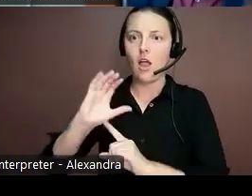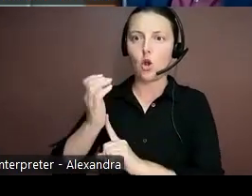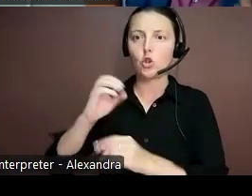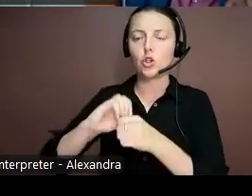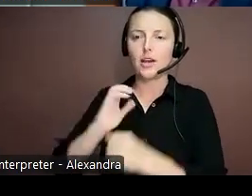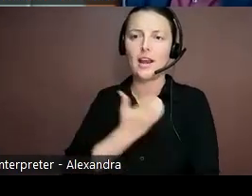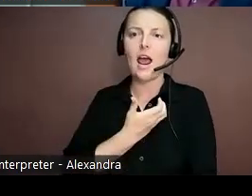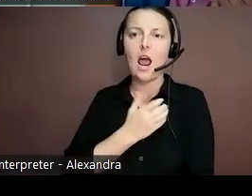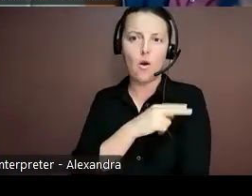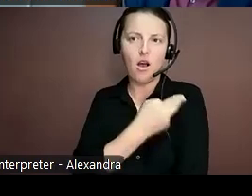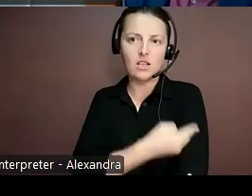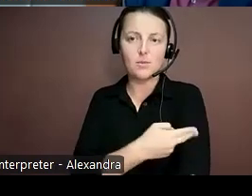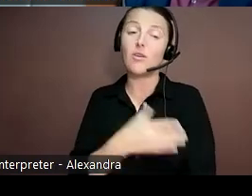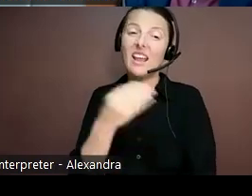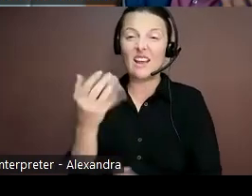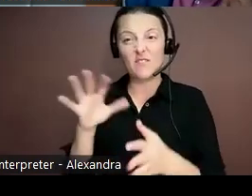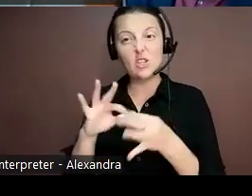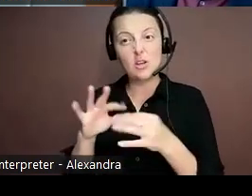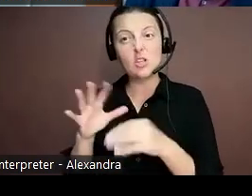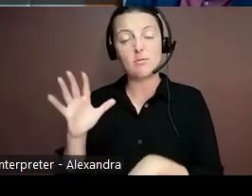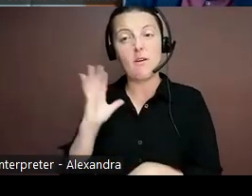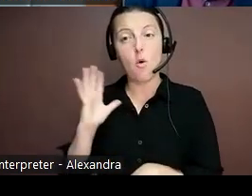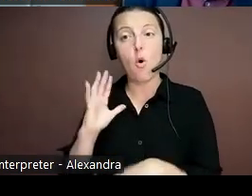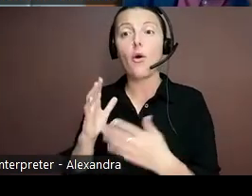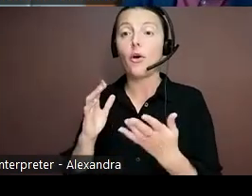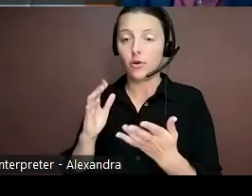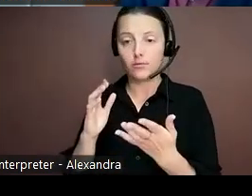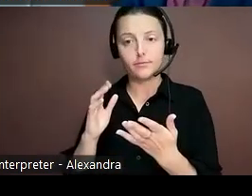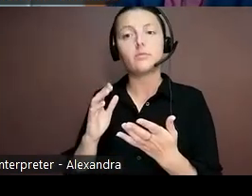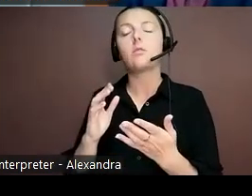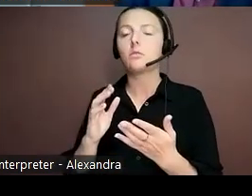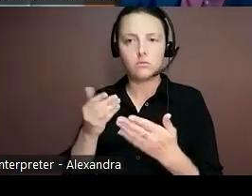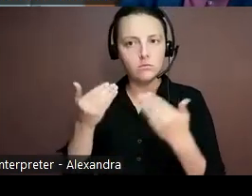leveraging early interventions sensory based techniques integrative approaches and of course